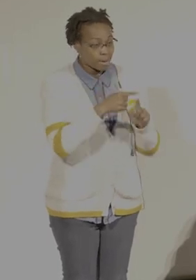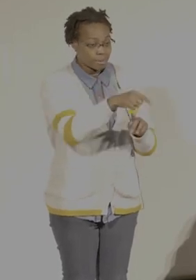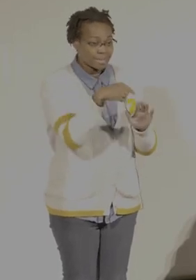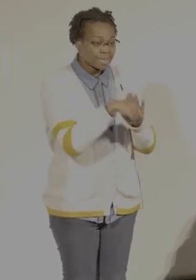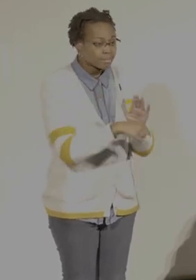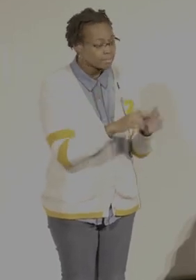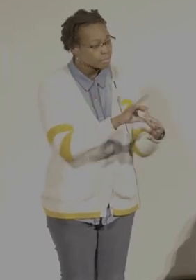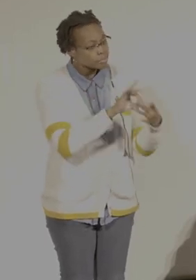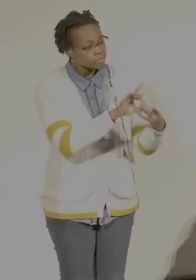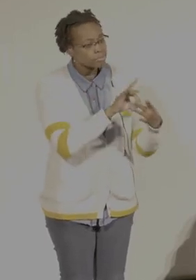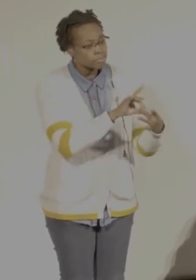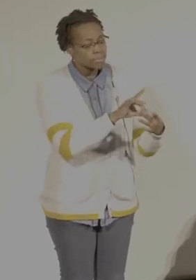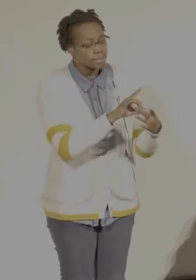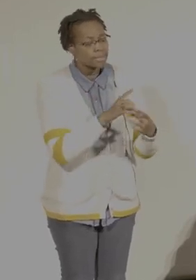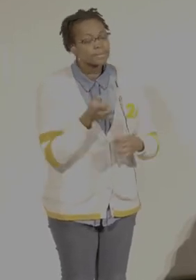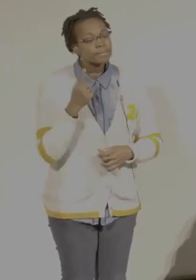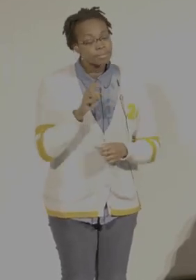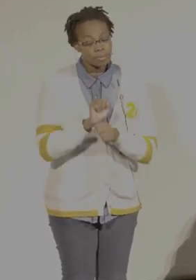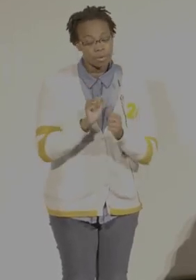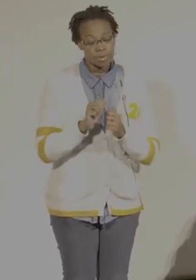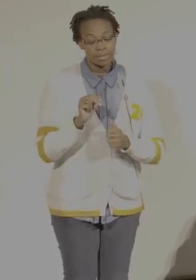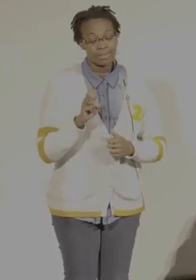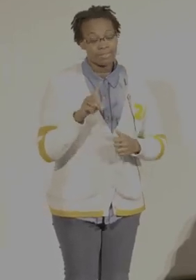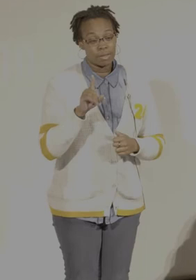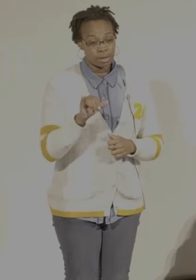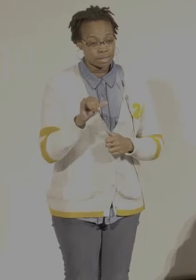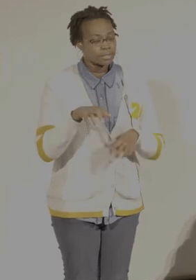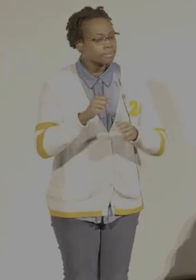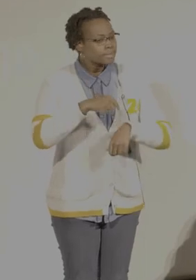And when you work with Navalny, when you spend enough time around him,